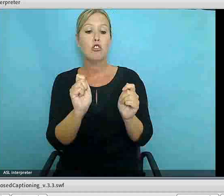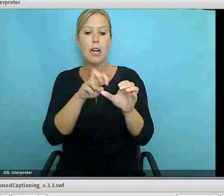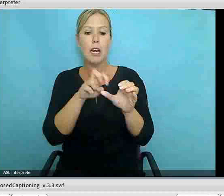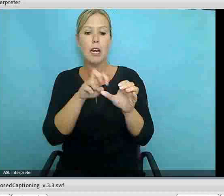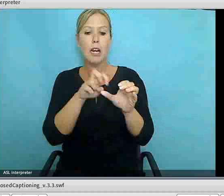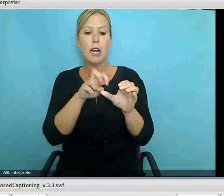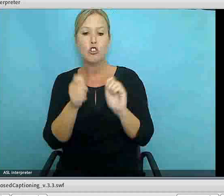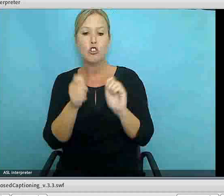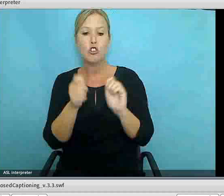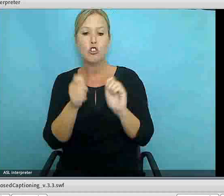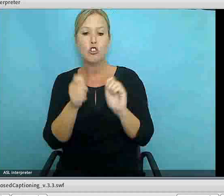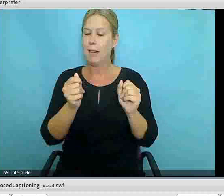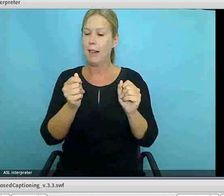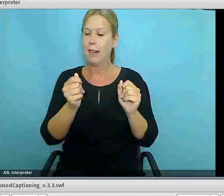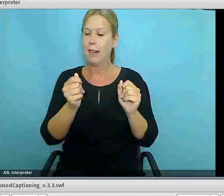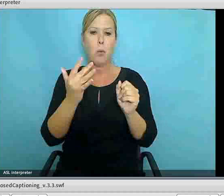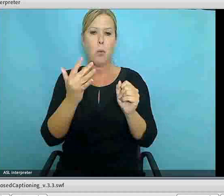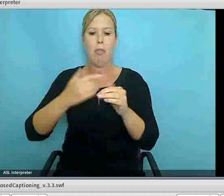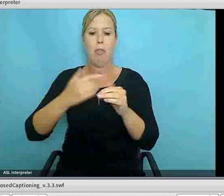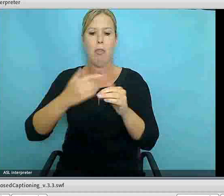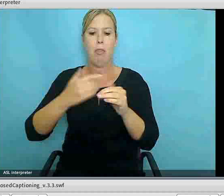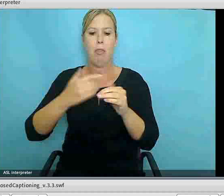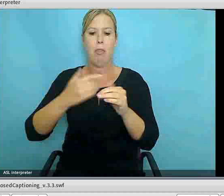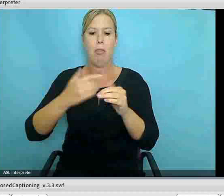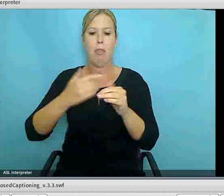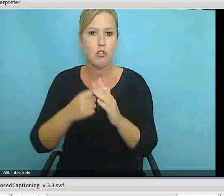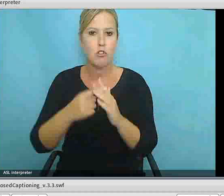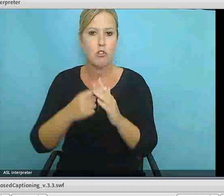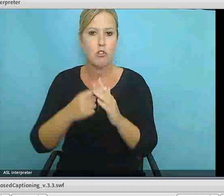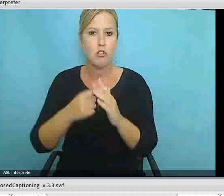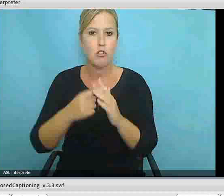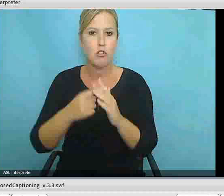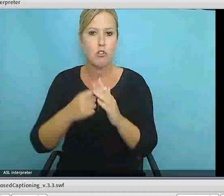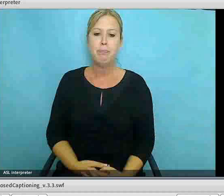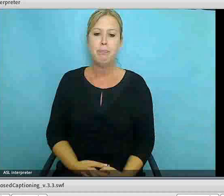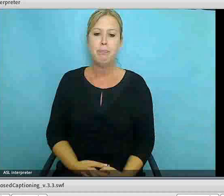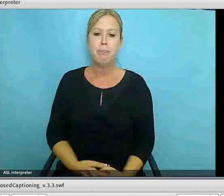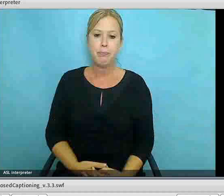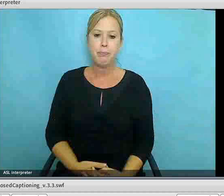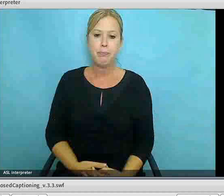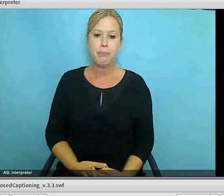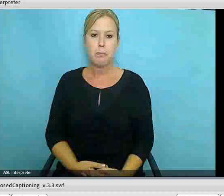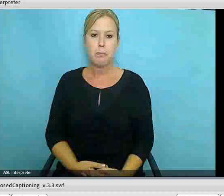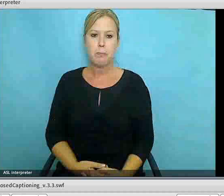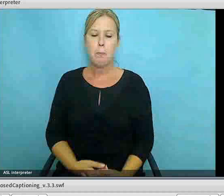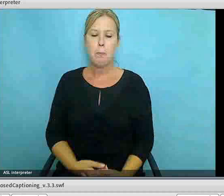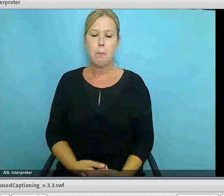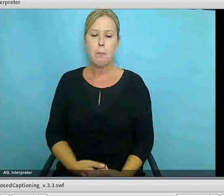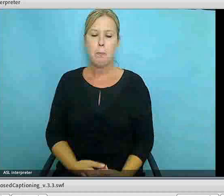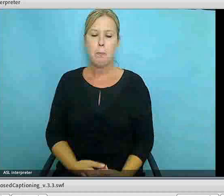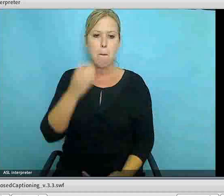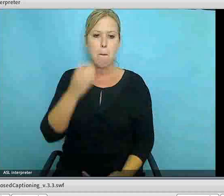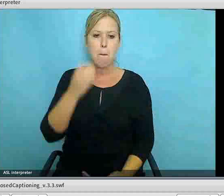following month.